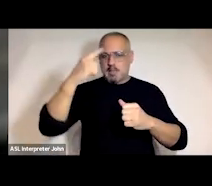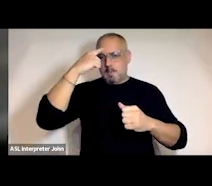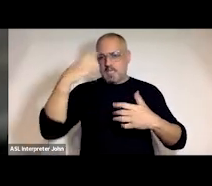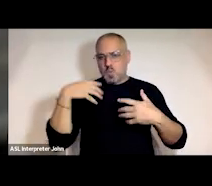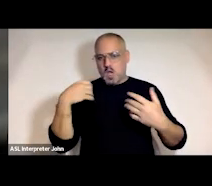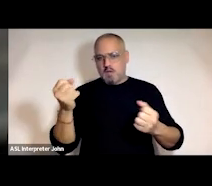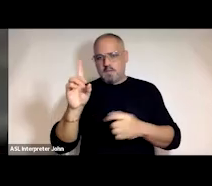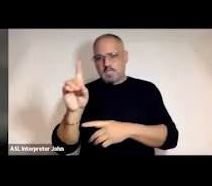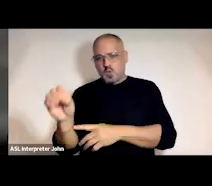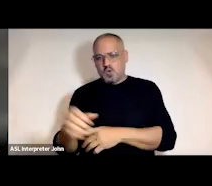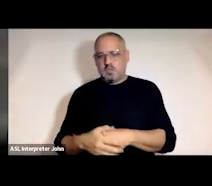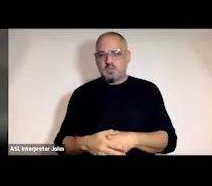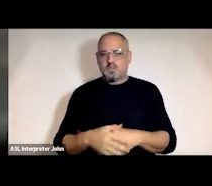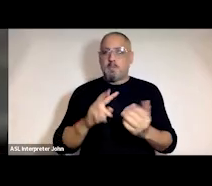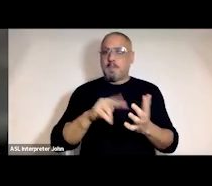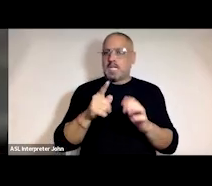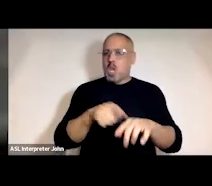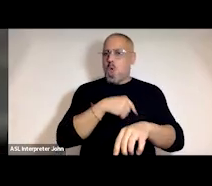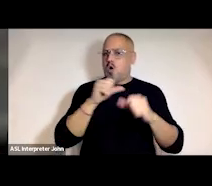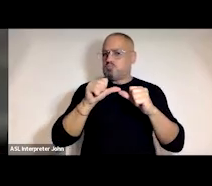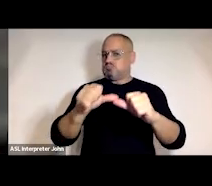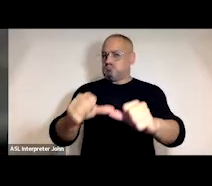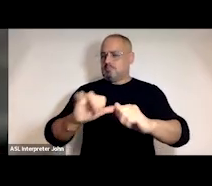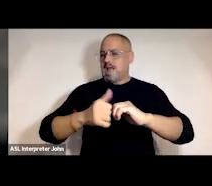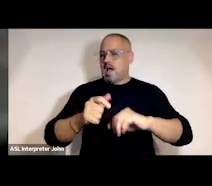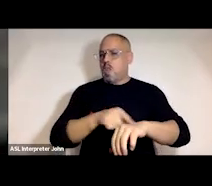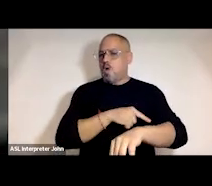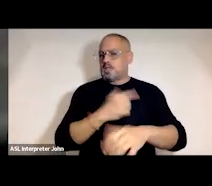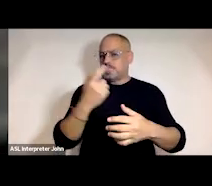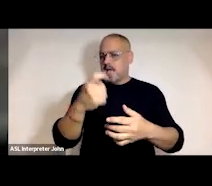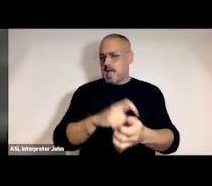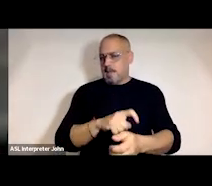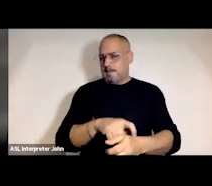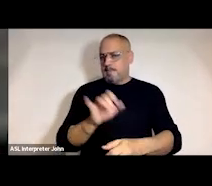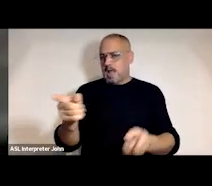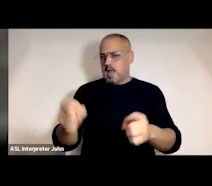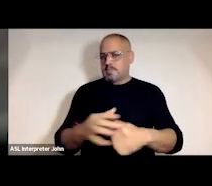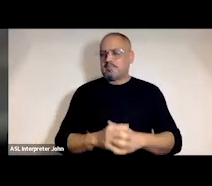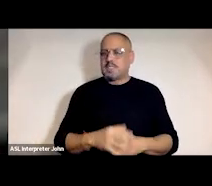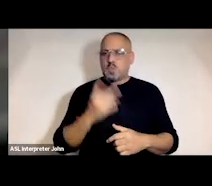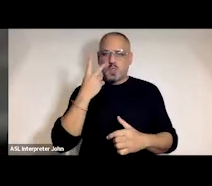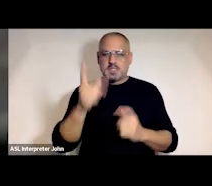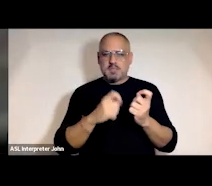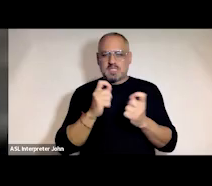And so it's looking at the longevity, how long that is, and we'll see those in specific examples.